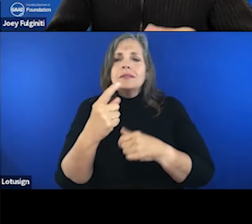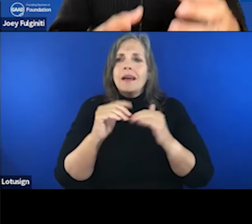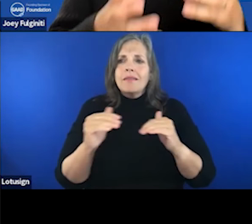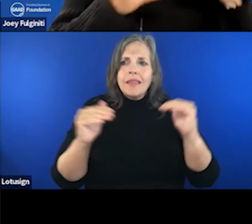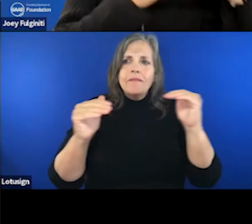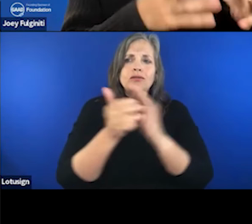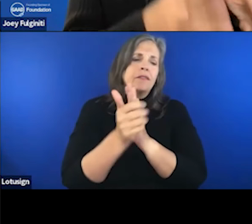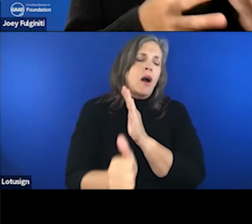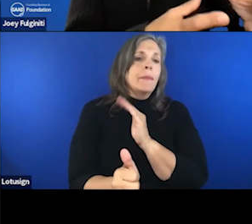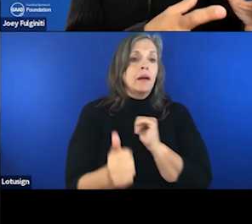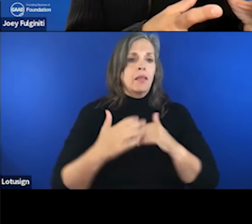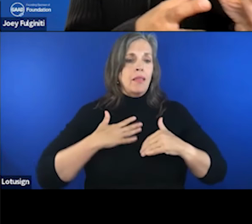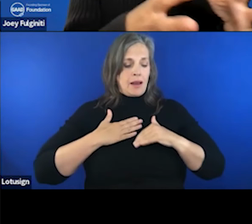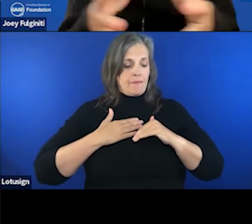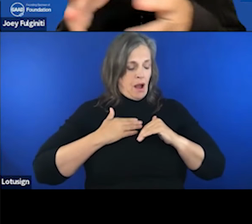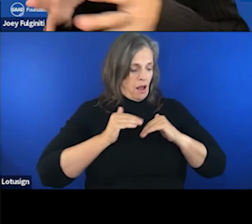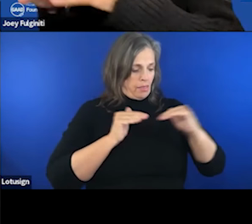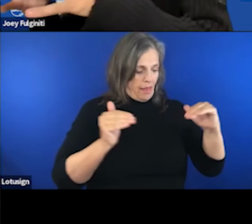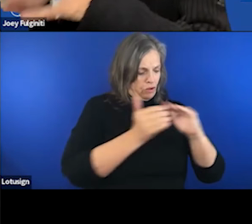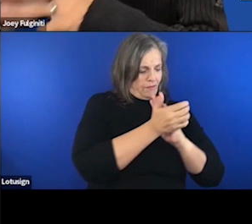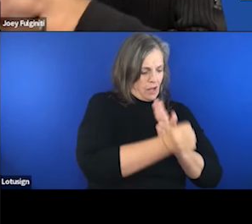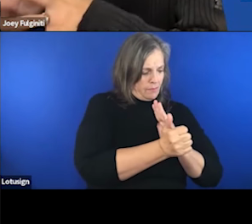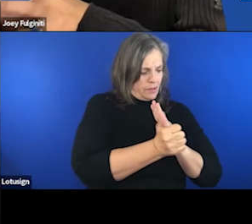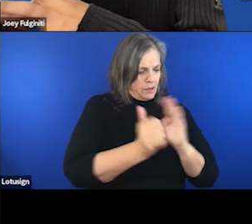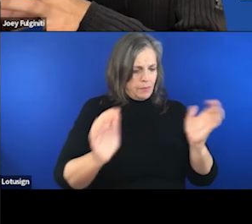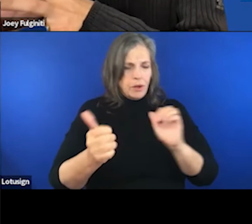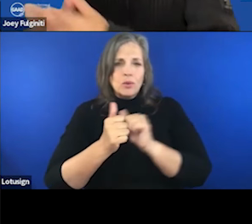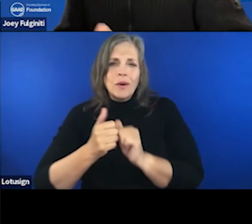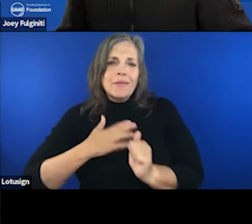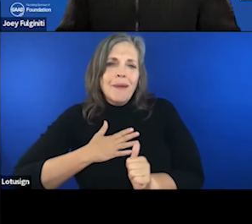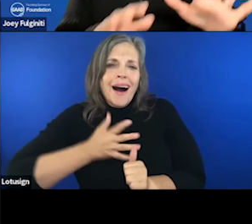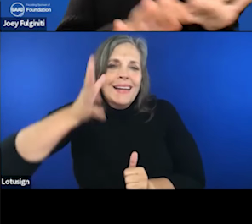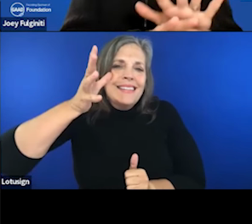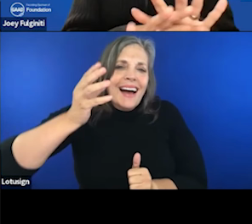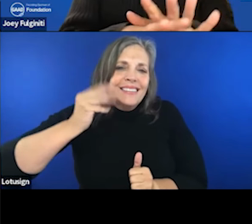like my level of competence versus what my dad goes through right I have to understand that